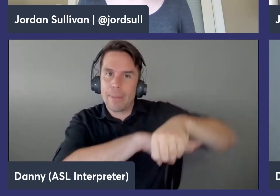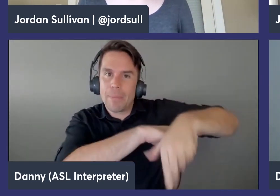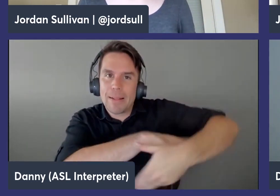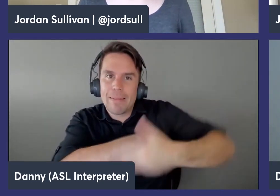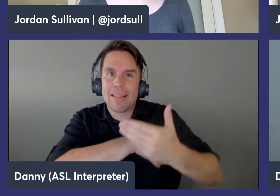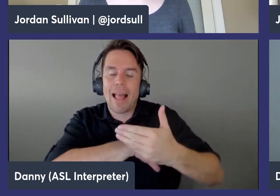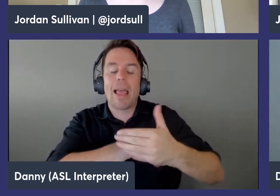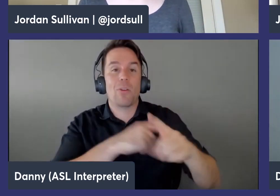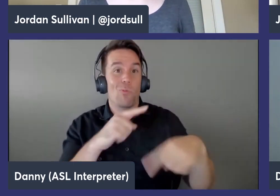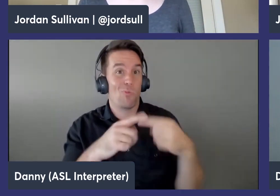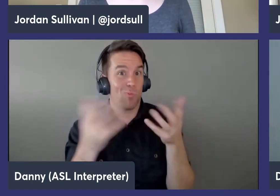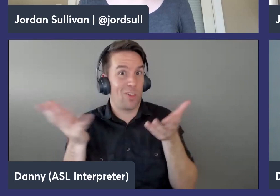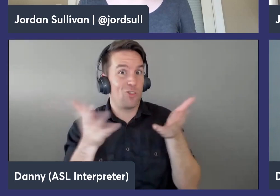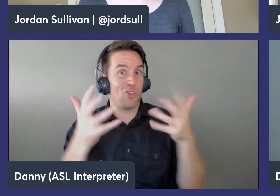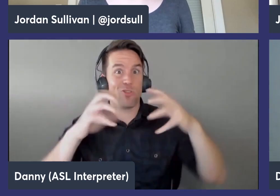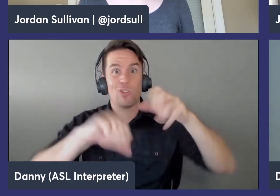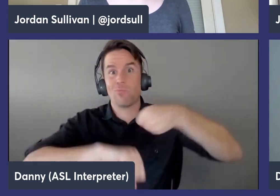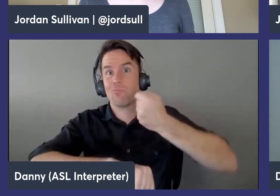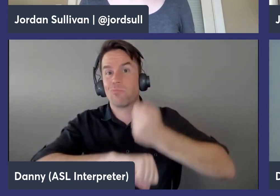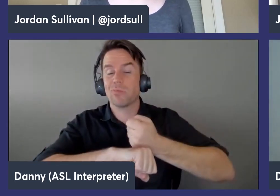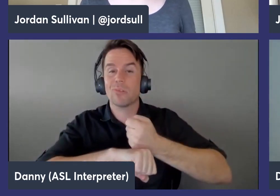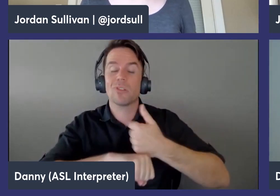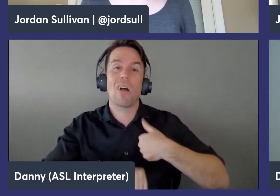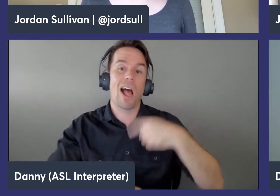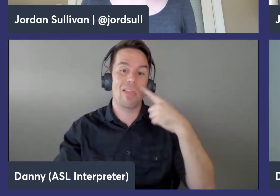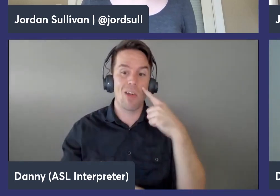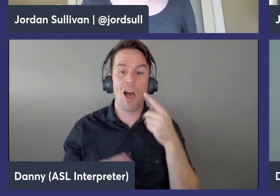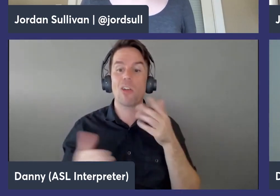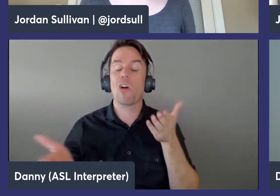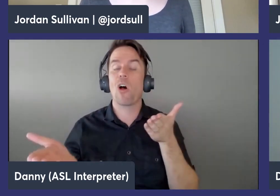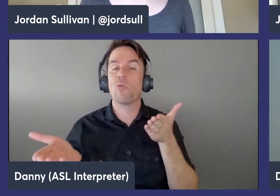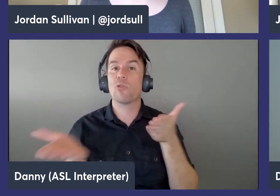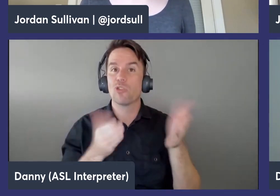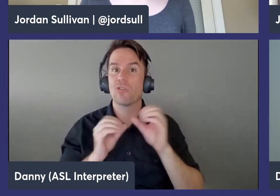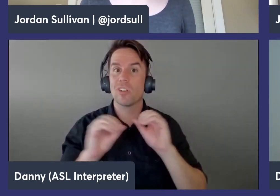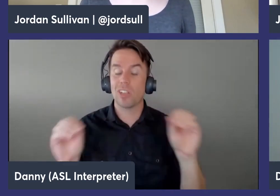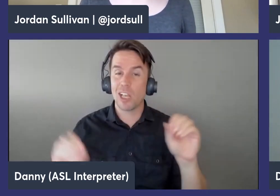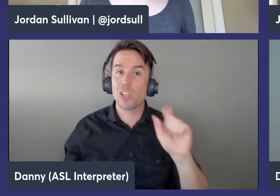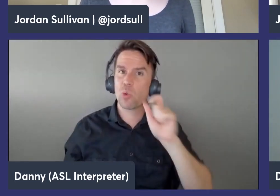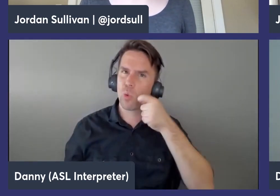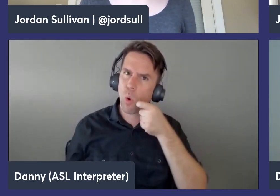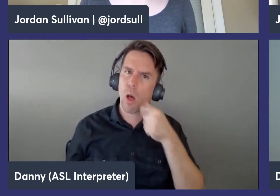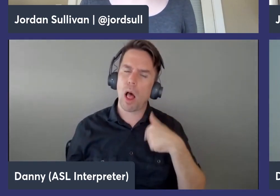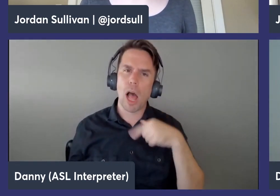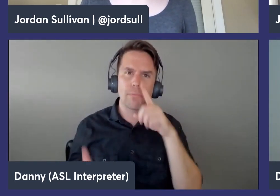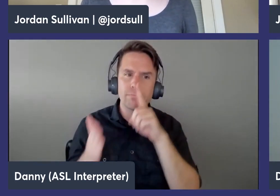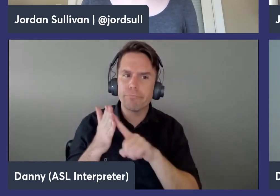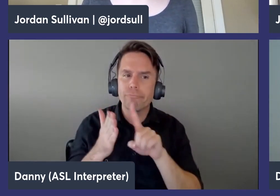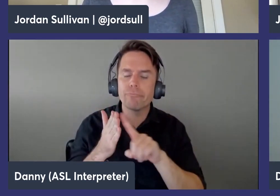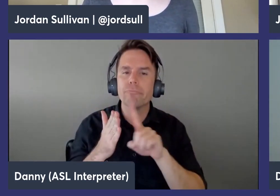So I was like, this serverless stuff is pretty cool. I'm gonna check it out. And so, we just used it to great success,